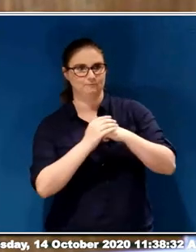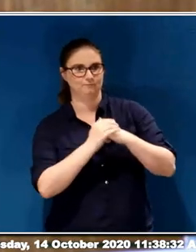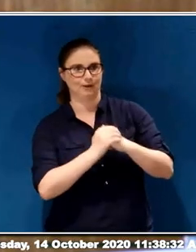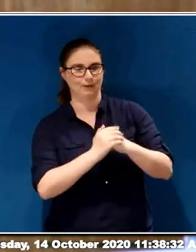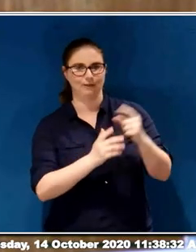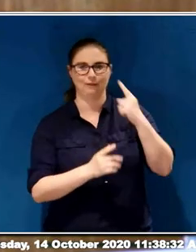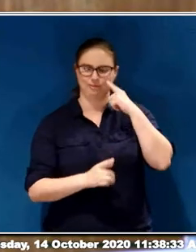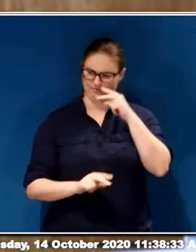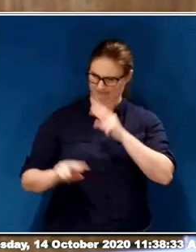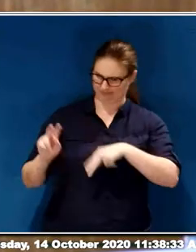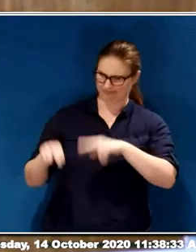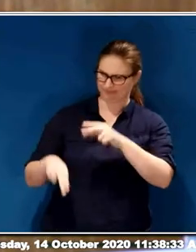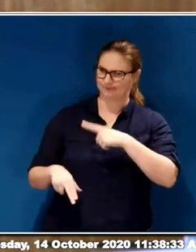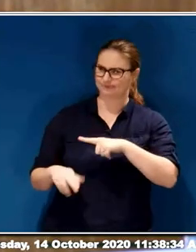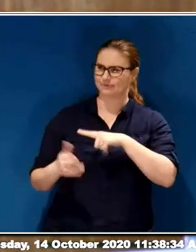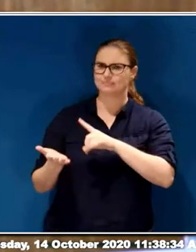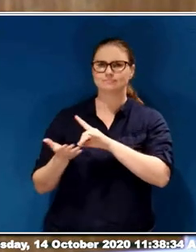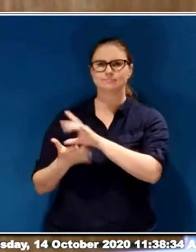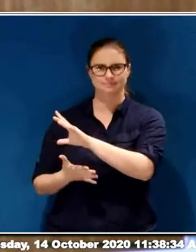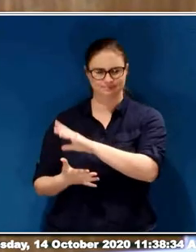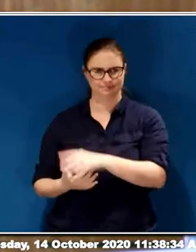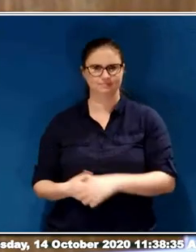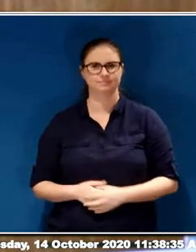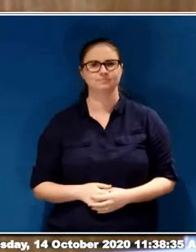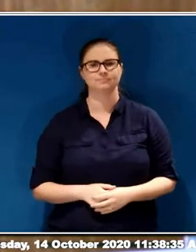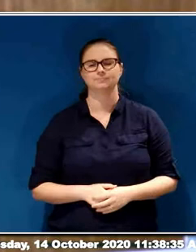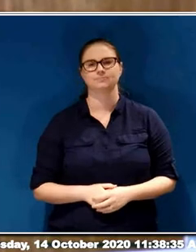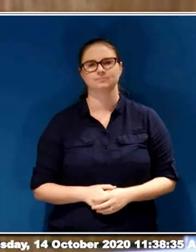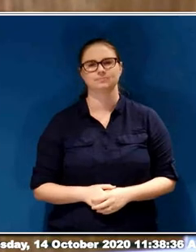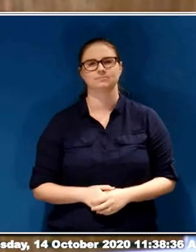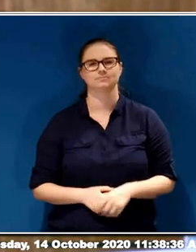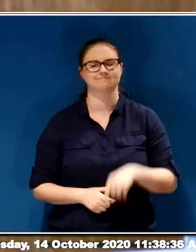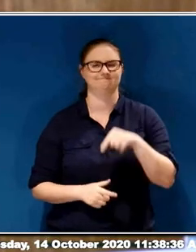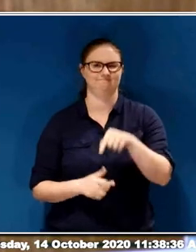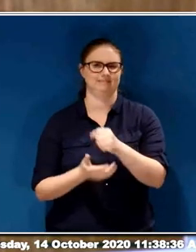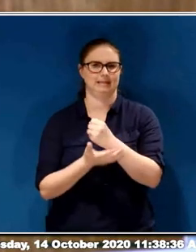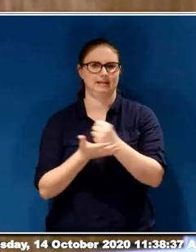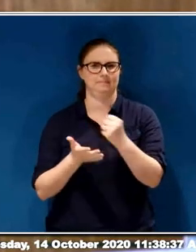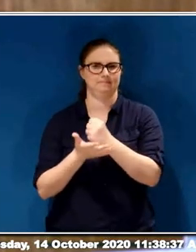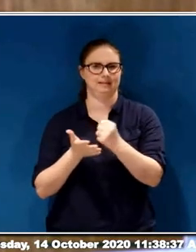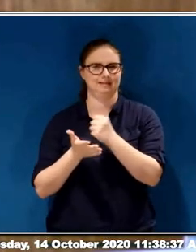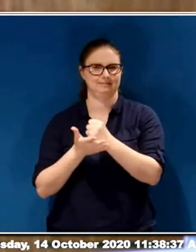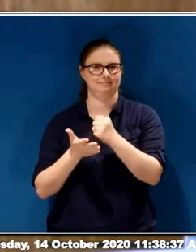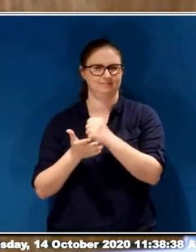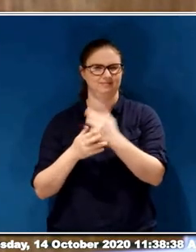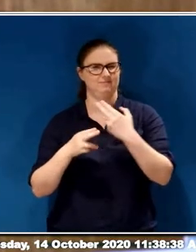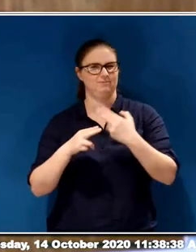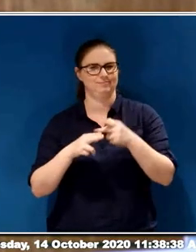IND.0019.0002.0007.